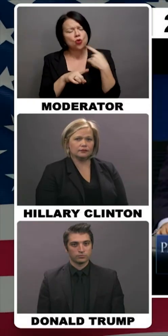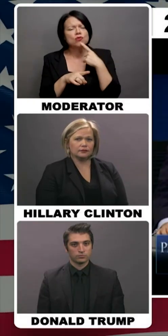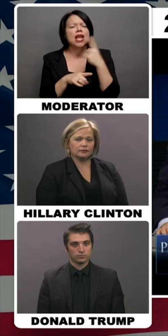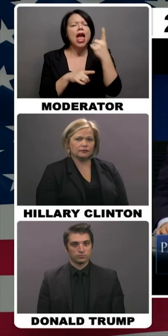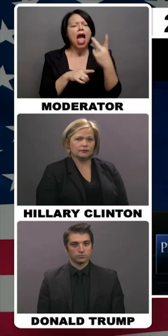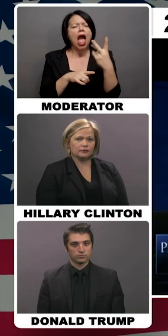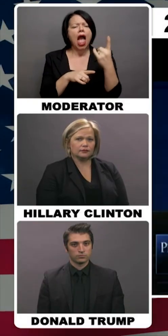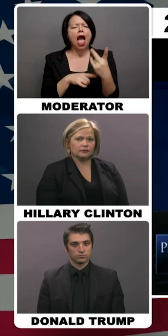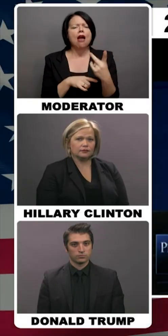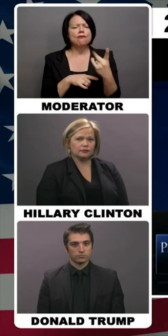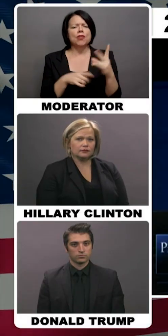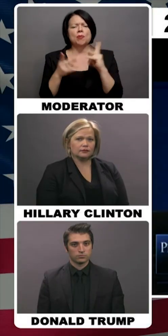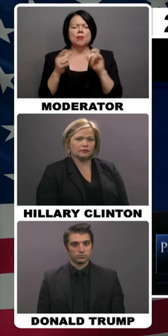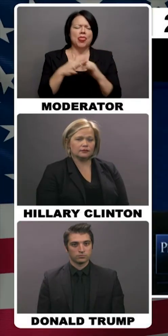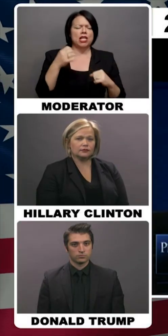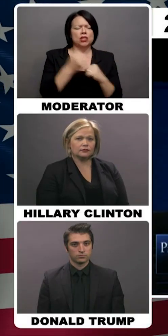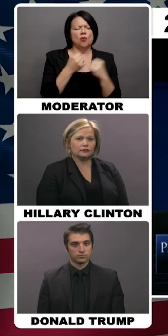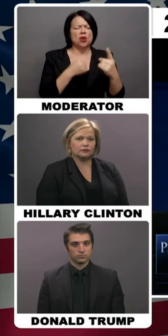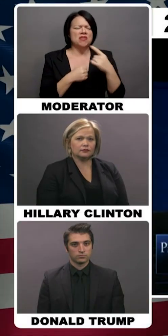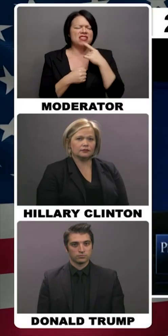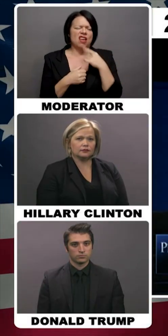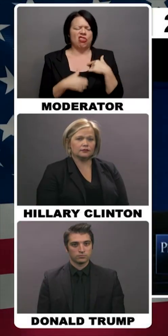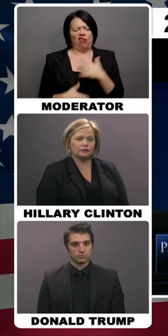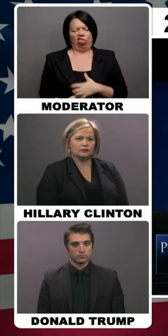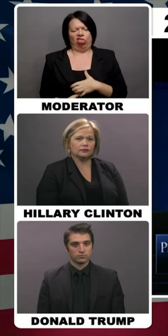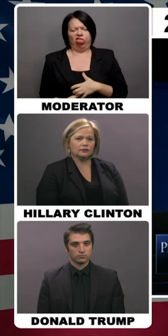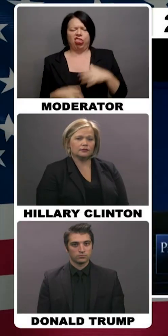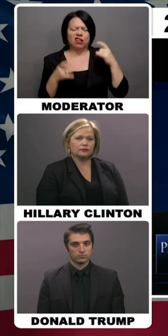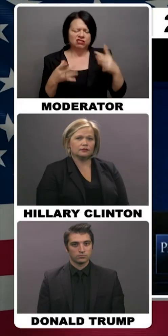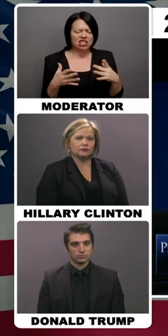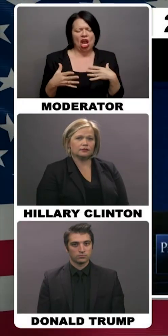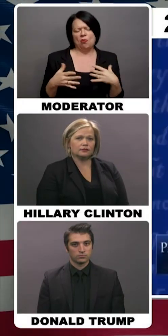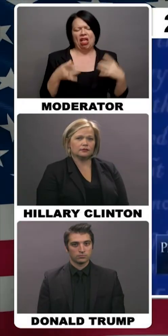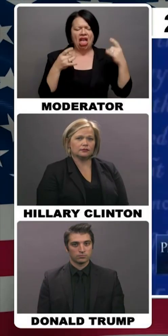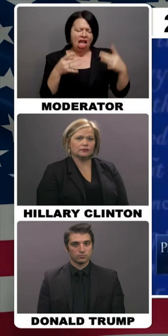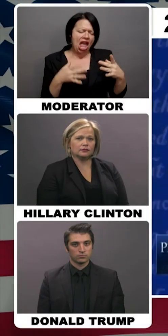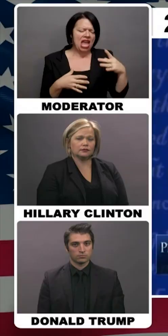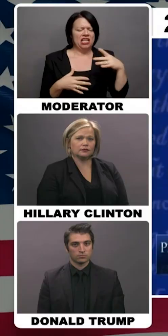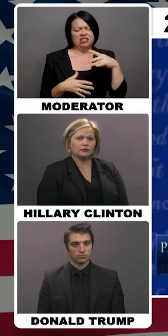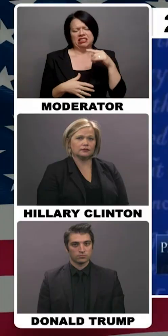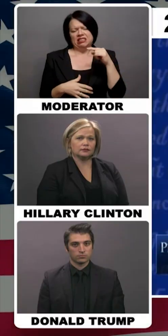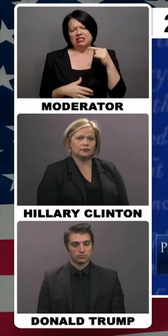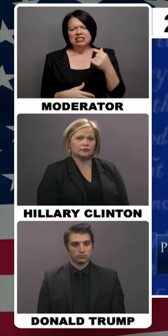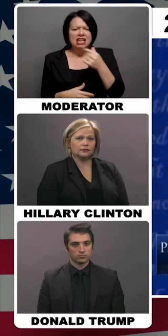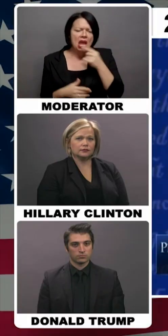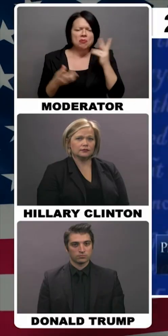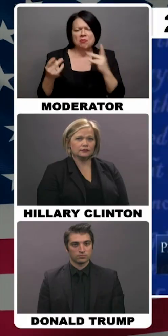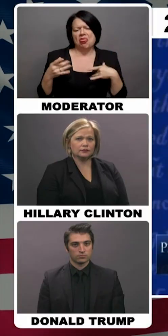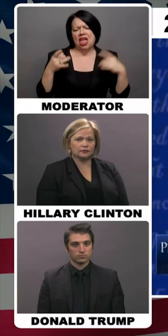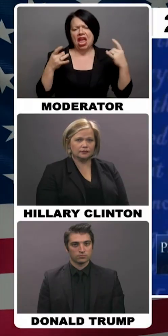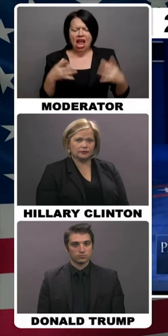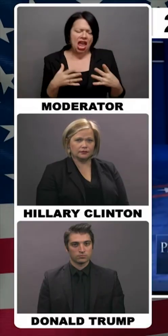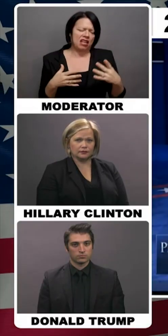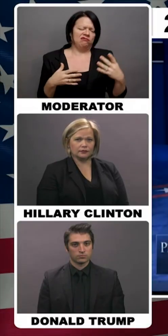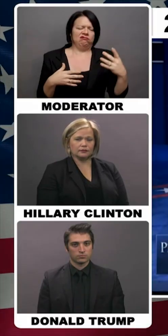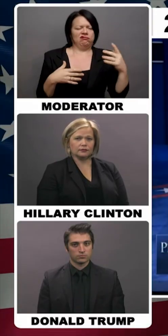deplorables, racist, sexist, homophobic, xenophobic, Islamophobic. You later said, you regretted saying half, you didn't express regret